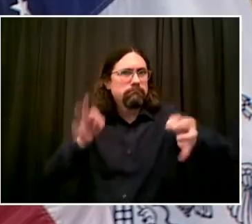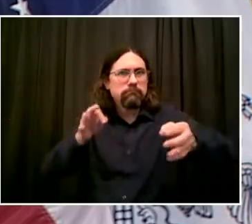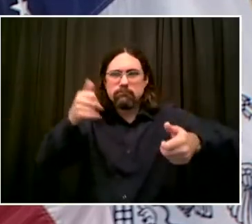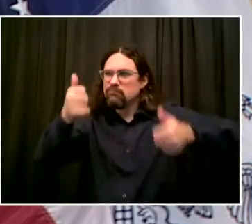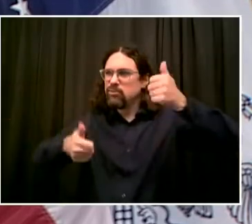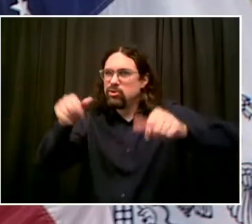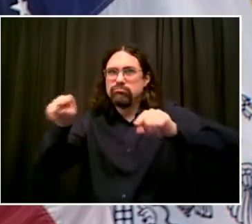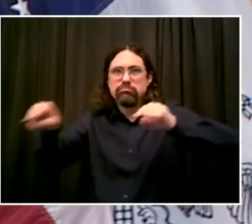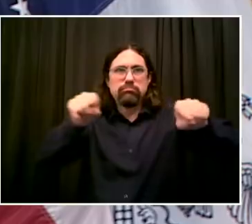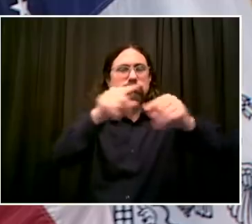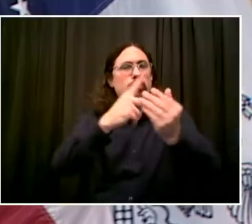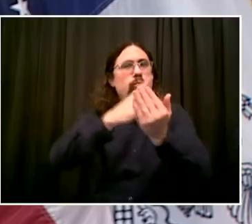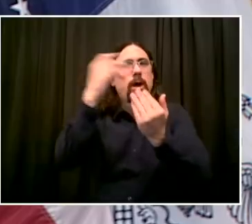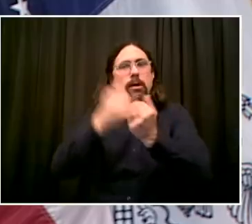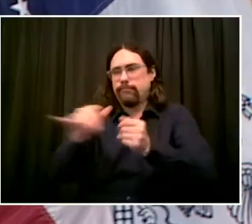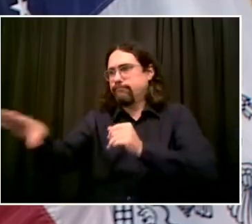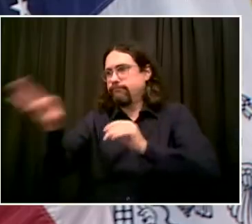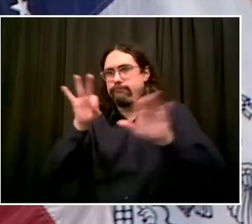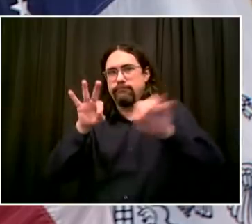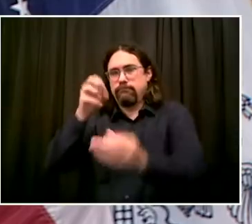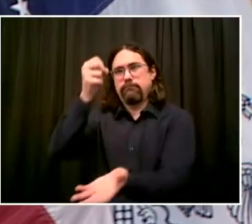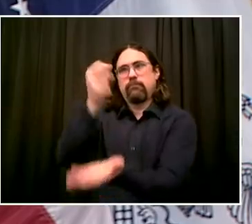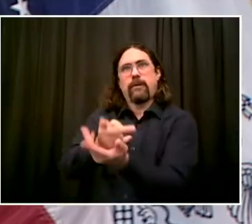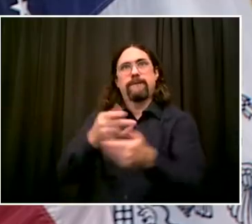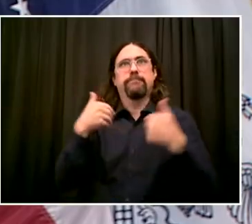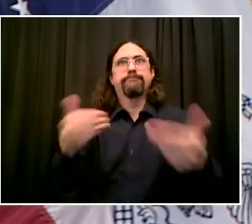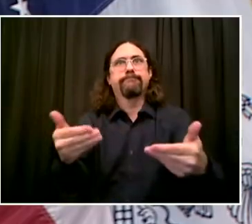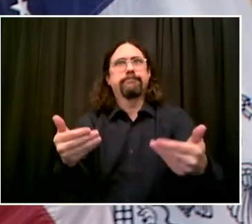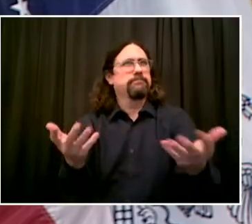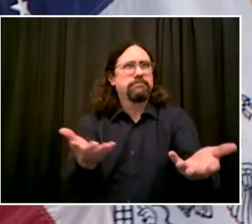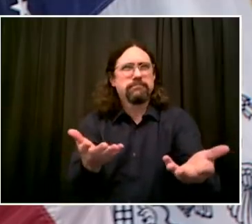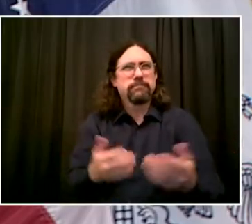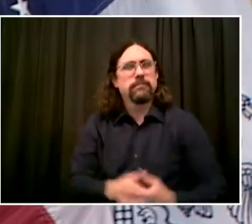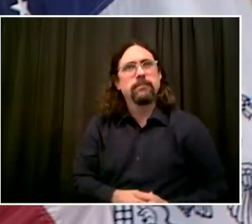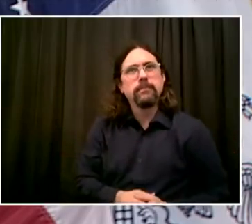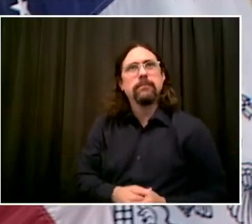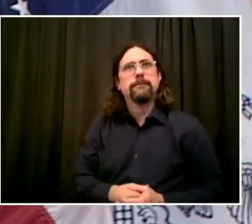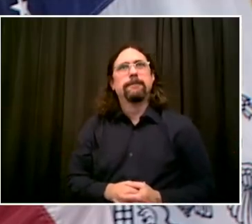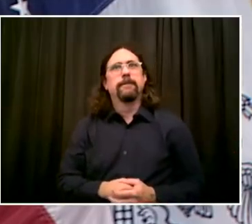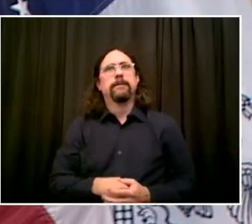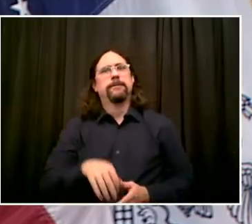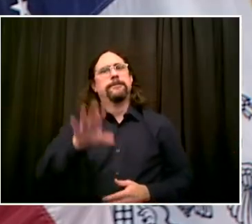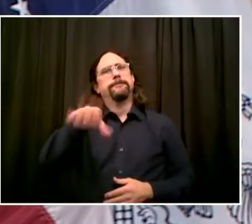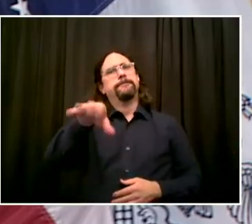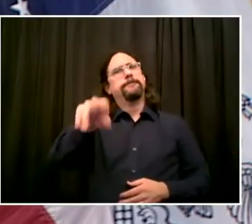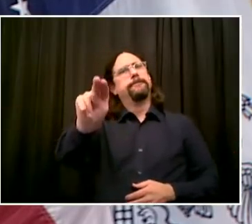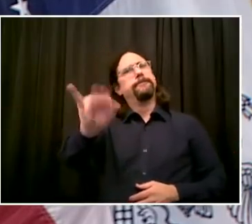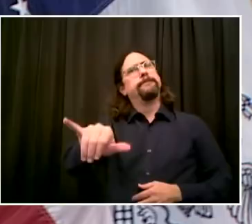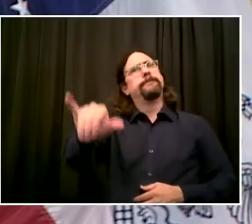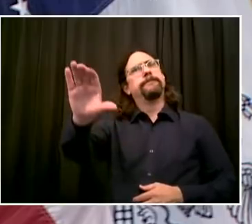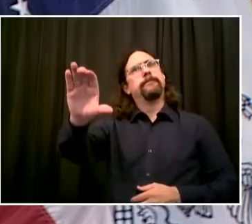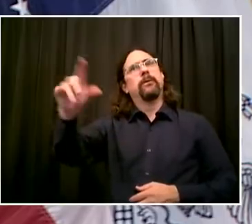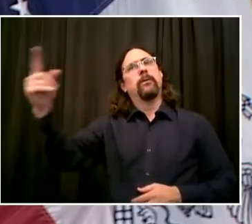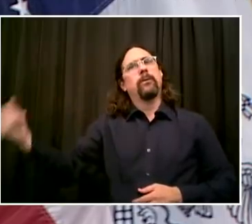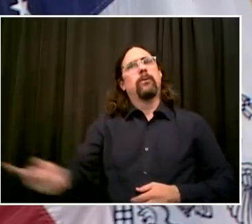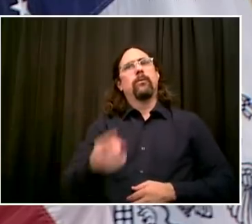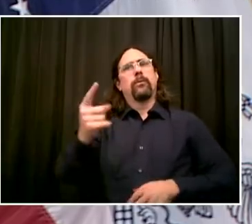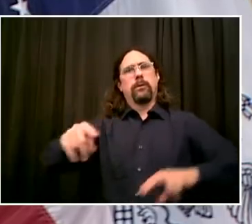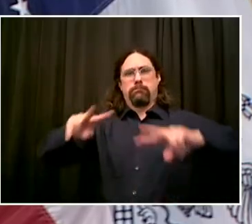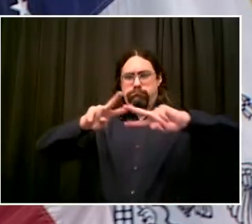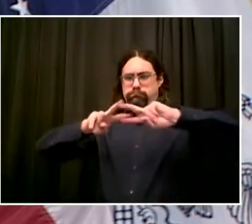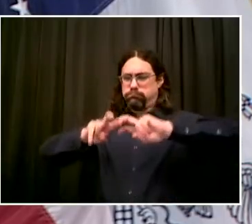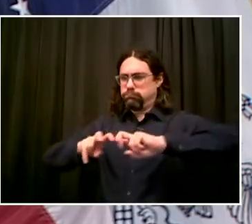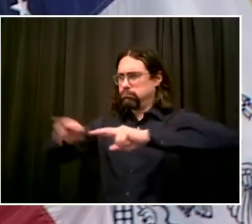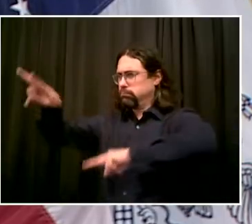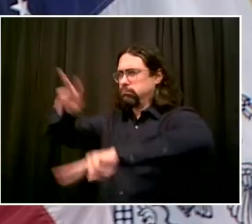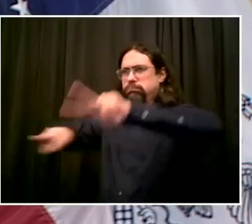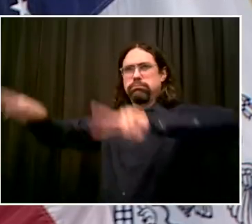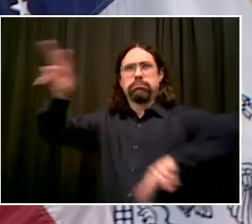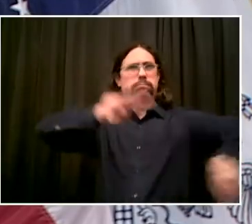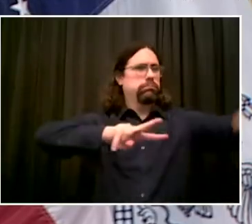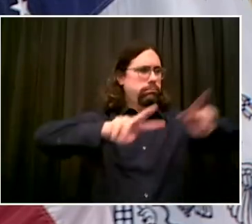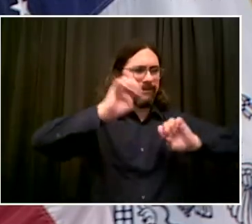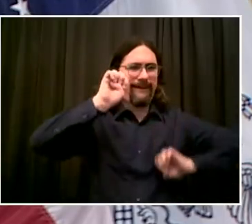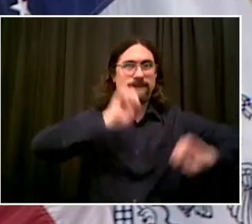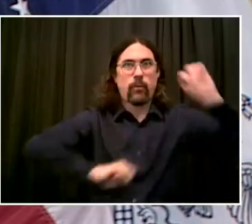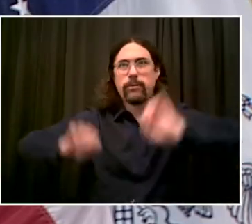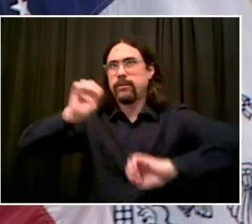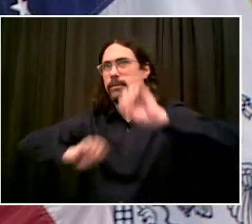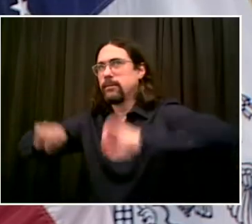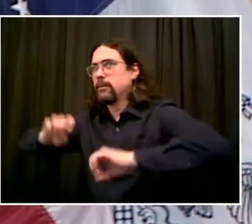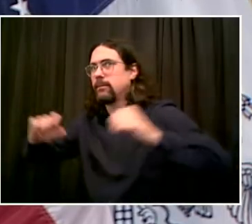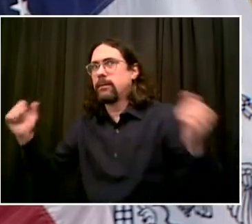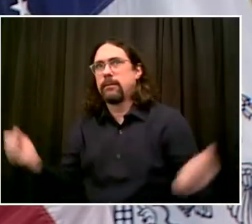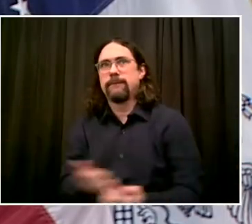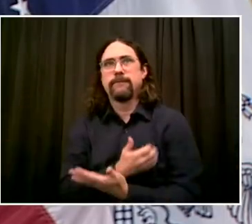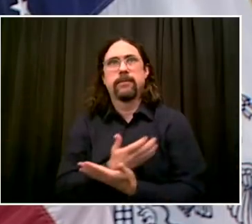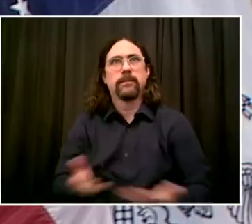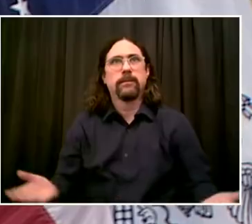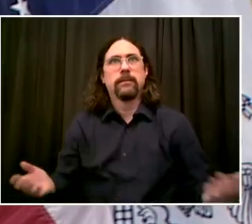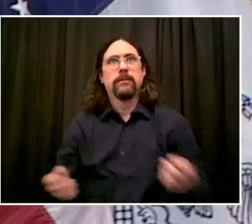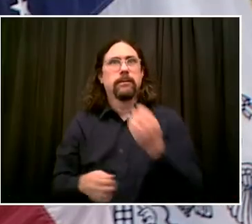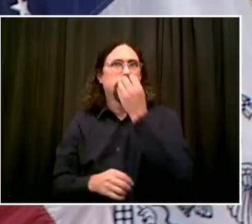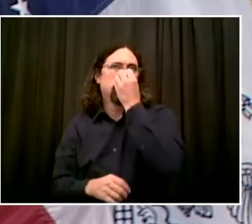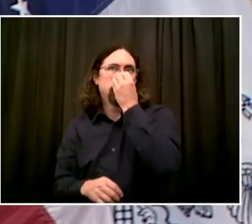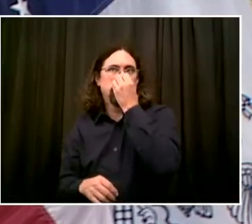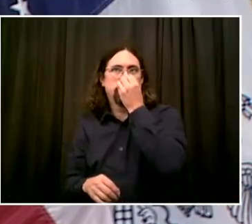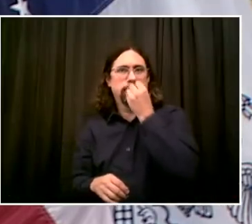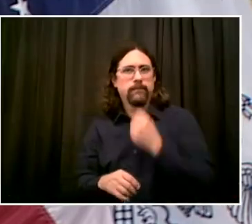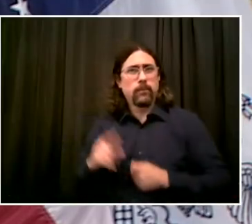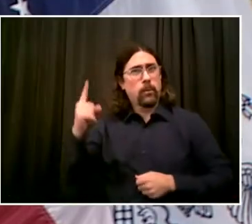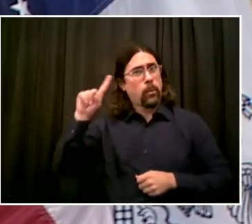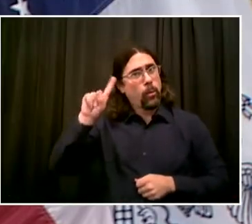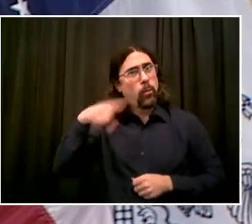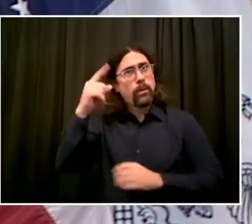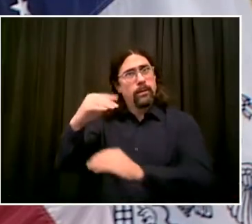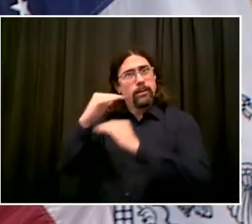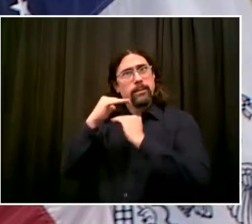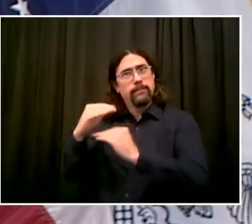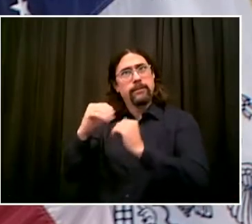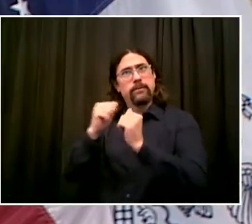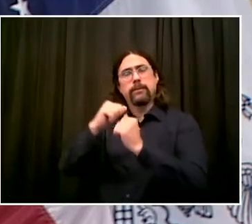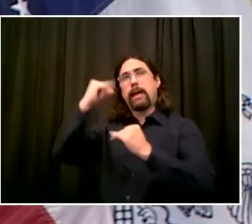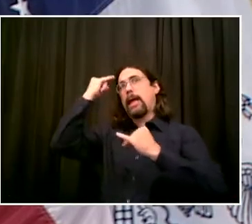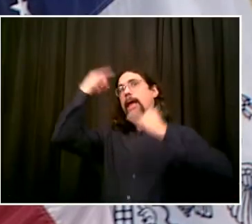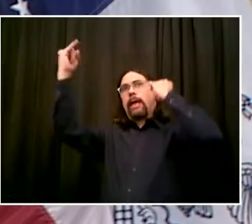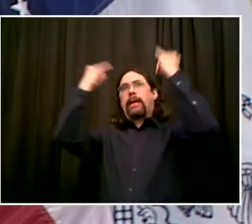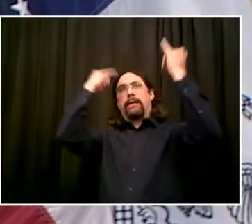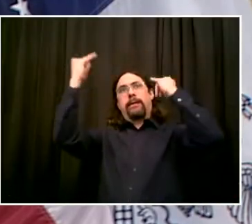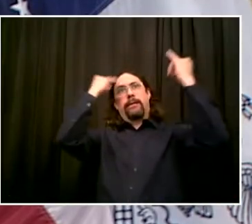YOU DO MOINVG